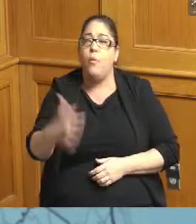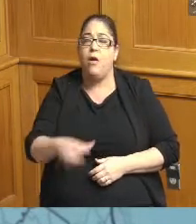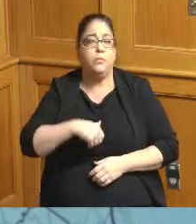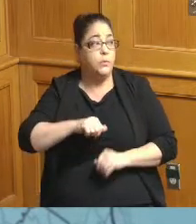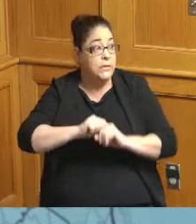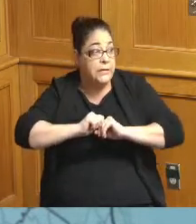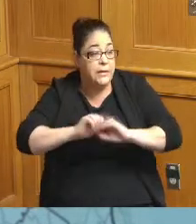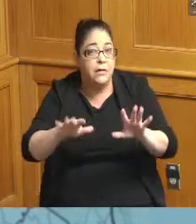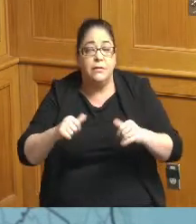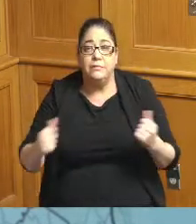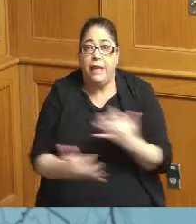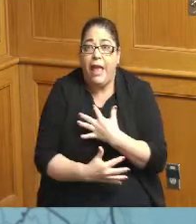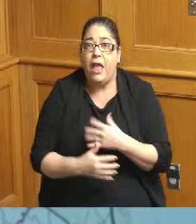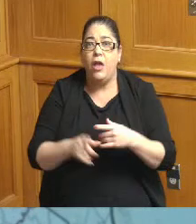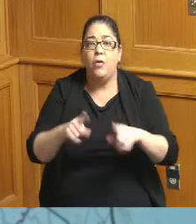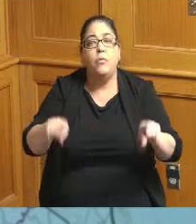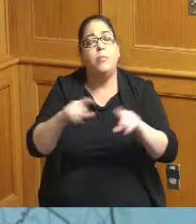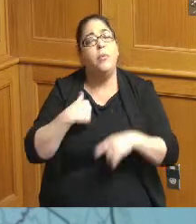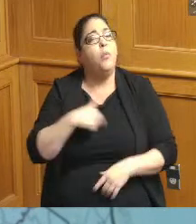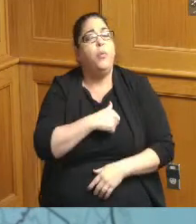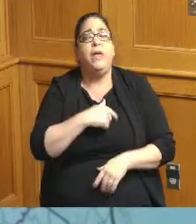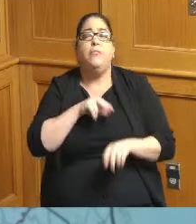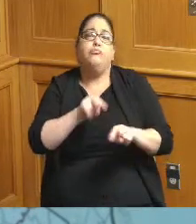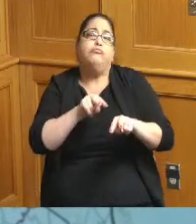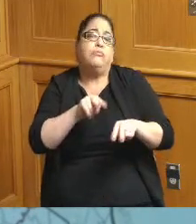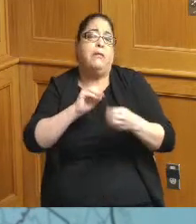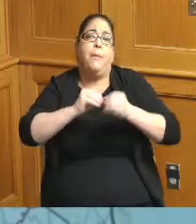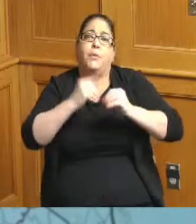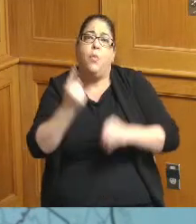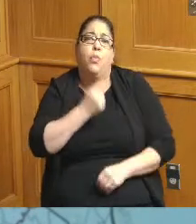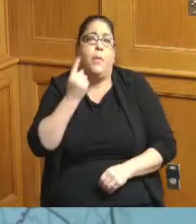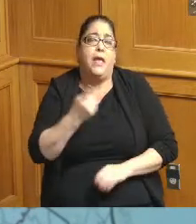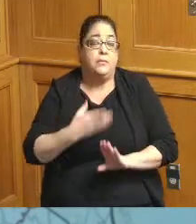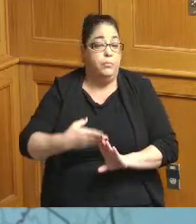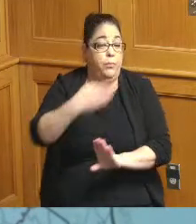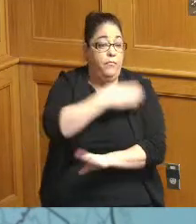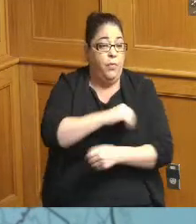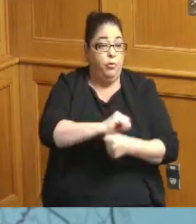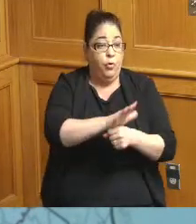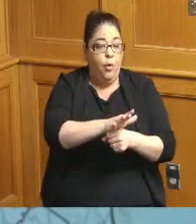of informing that public health does this all the time before Covid we were monitoring outbreaks